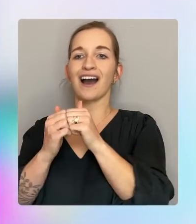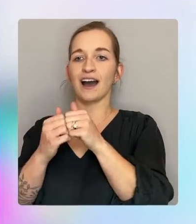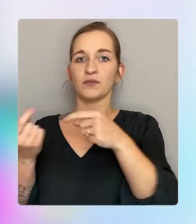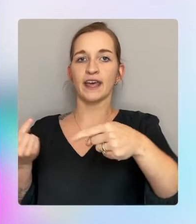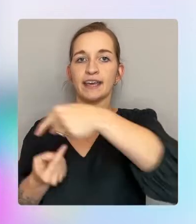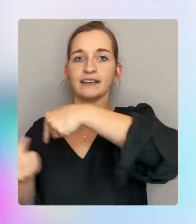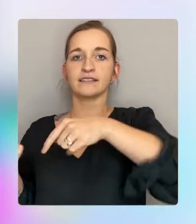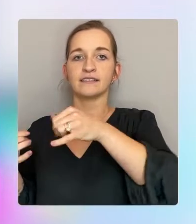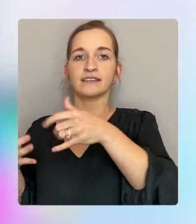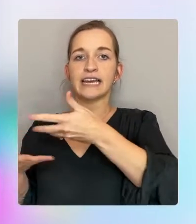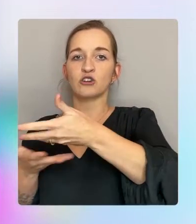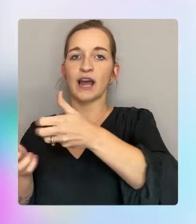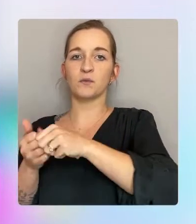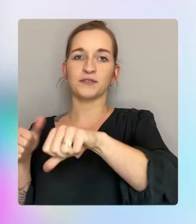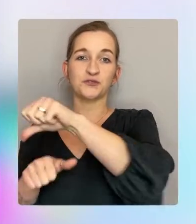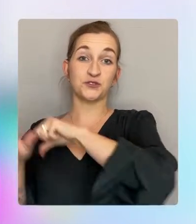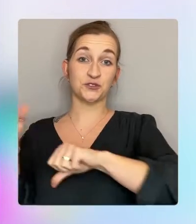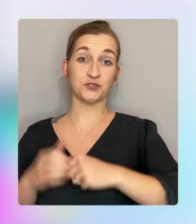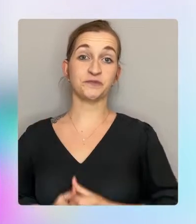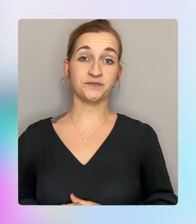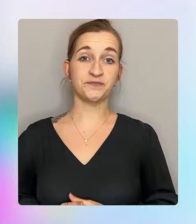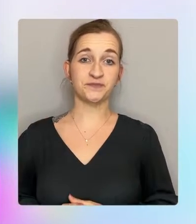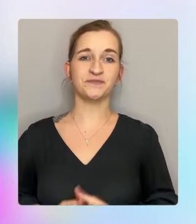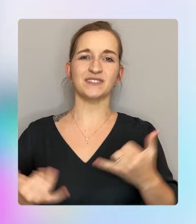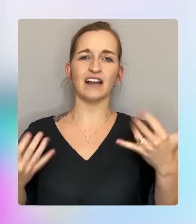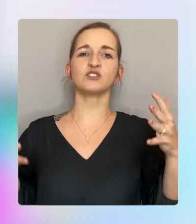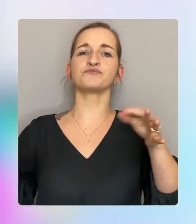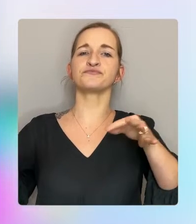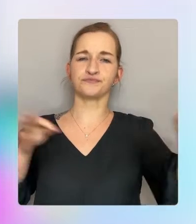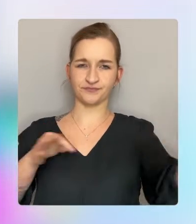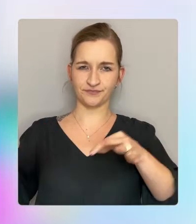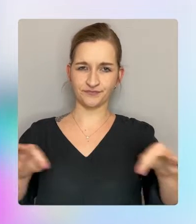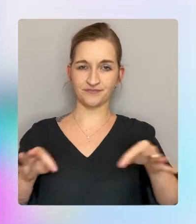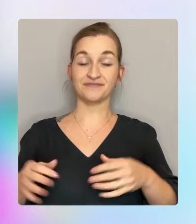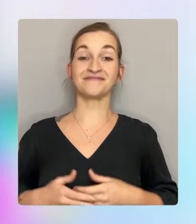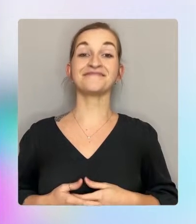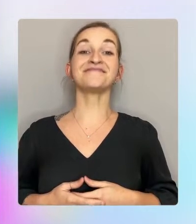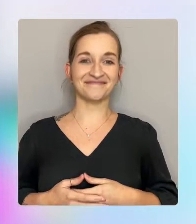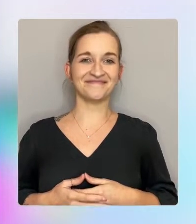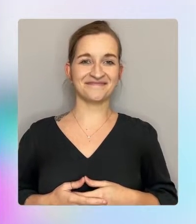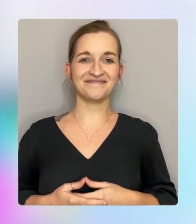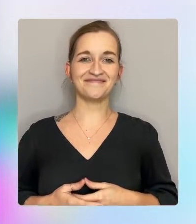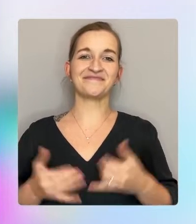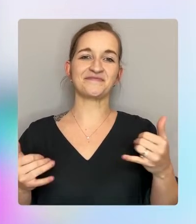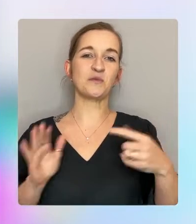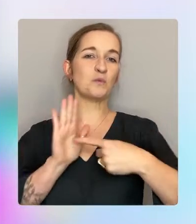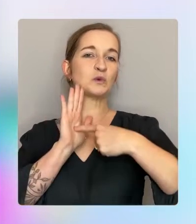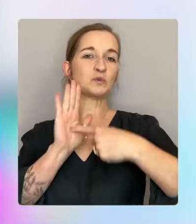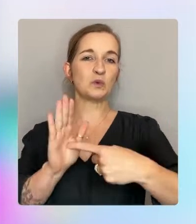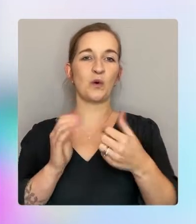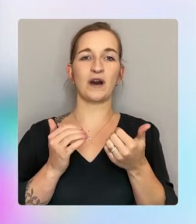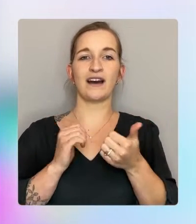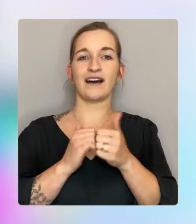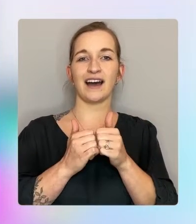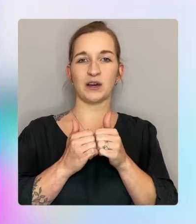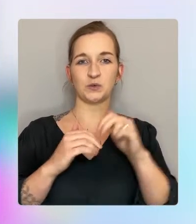Now that you have a general understanding of what a virtual object is, I'm going to show you how to build a virtual object